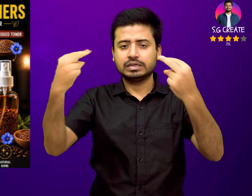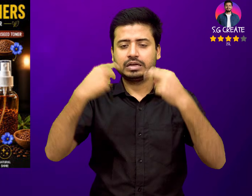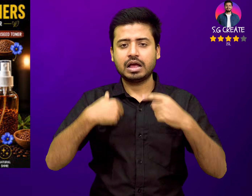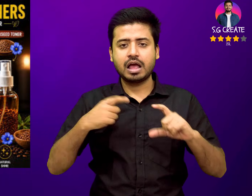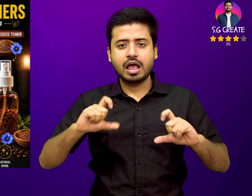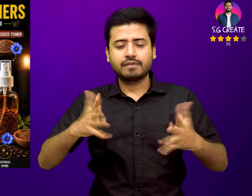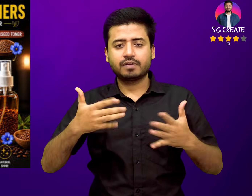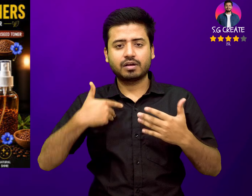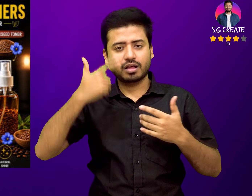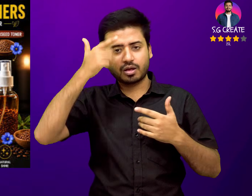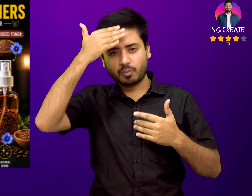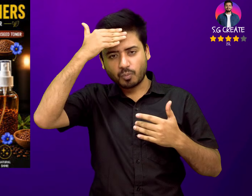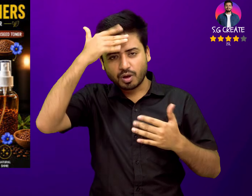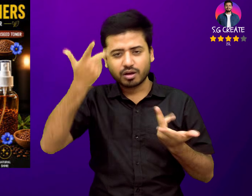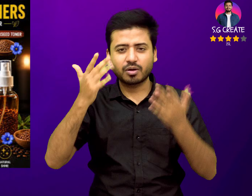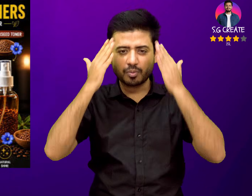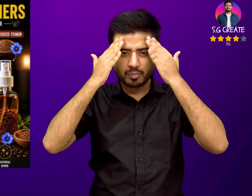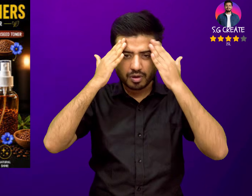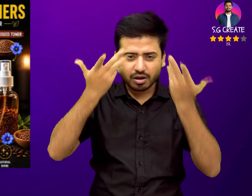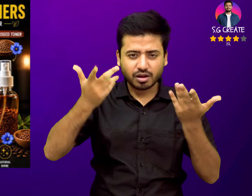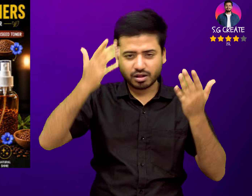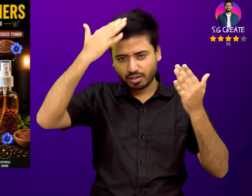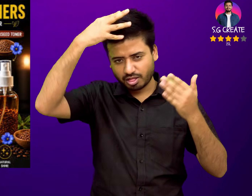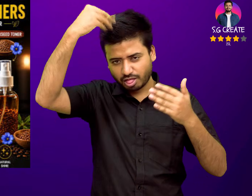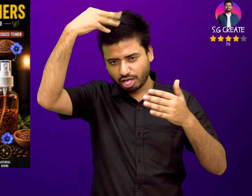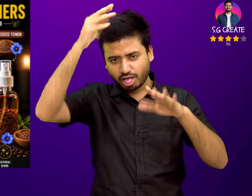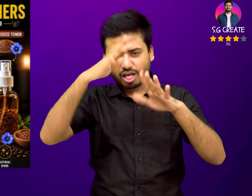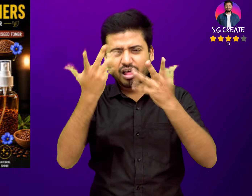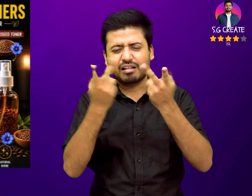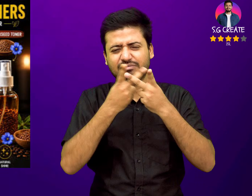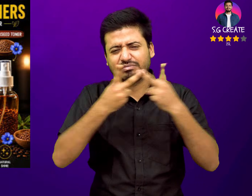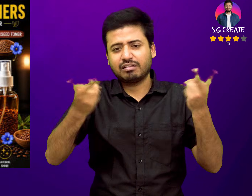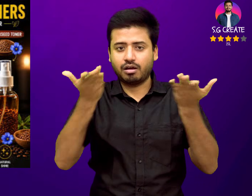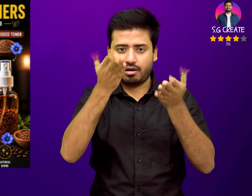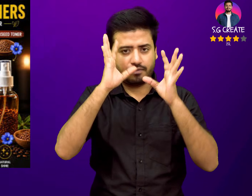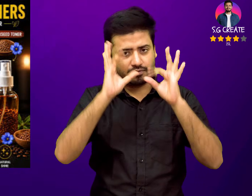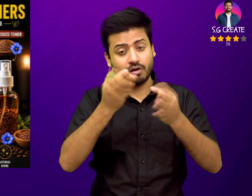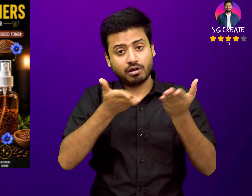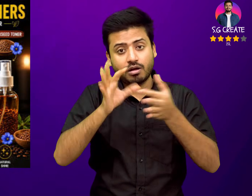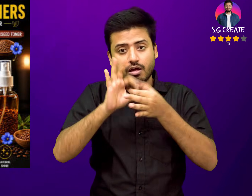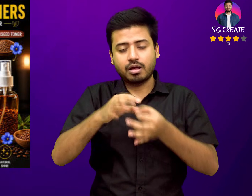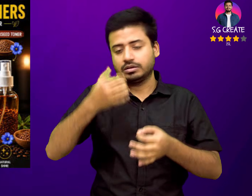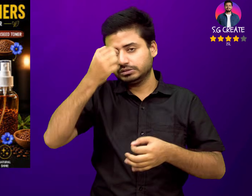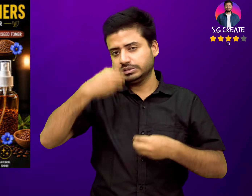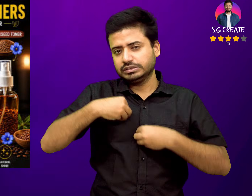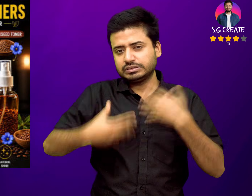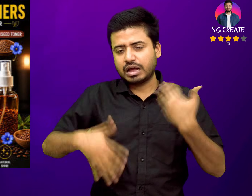the starches mimic a protein heavy effect which can lead to stiffness if overused. Two,